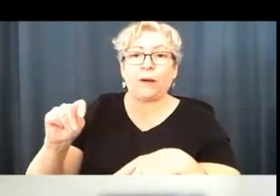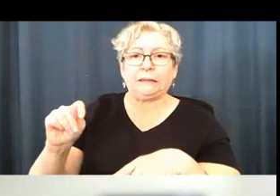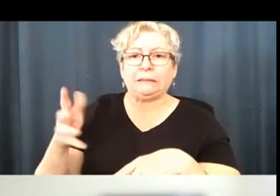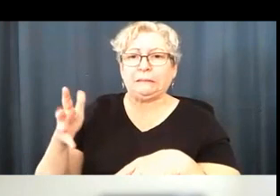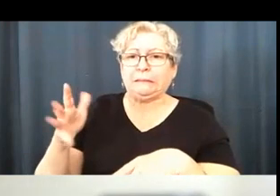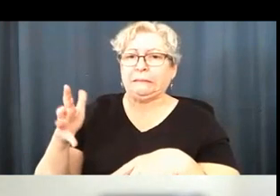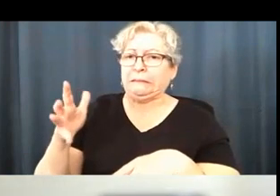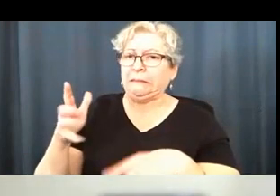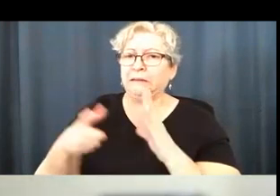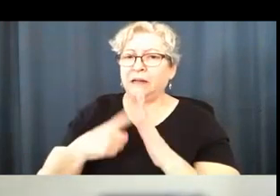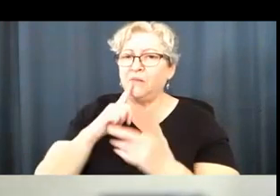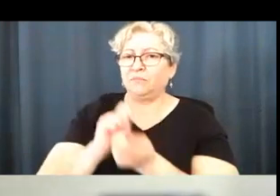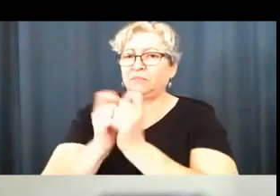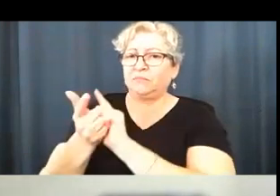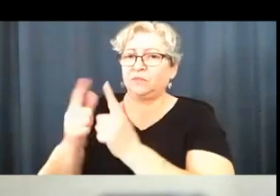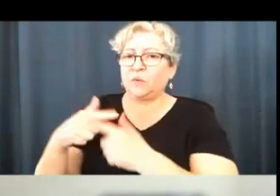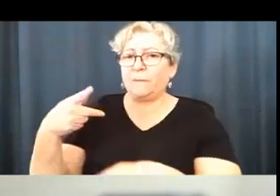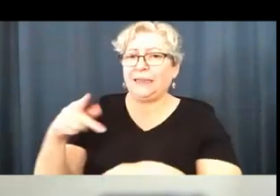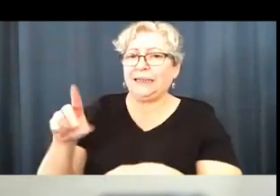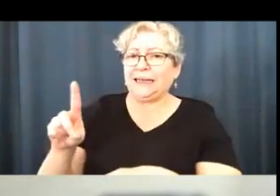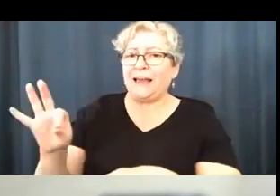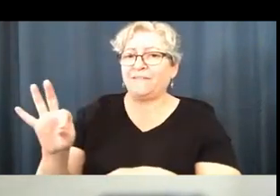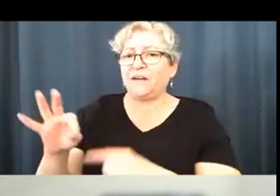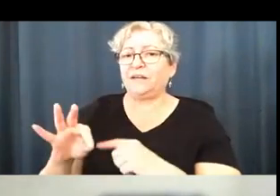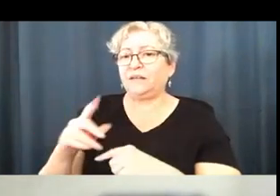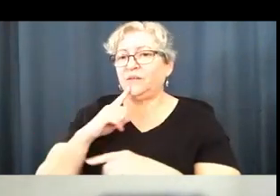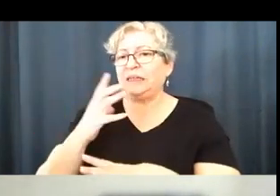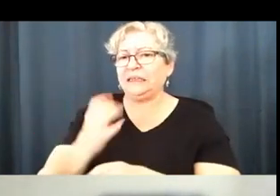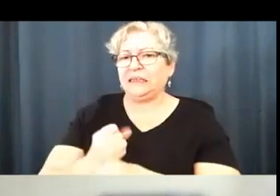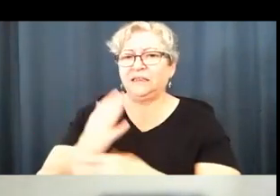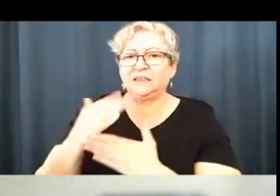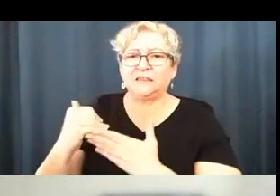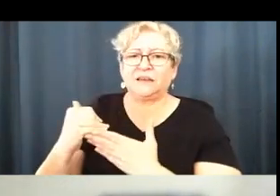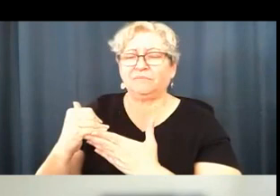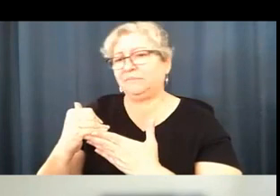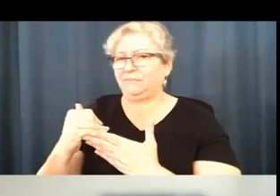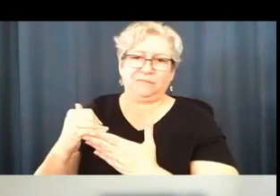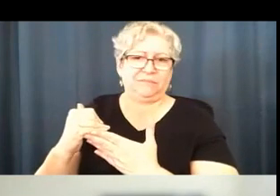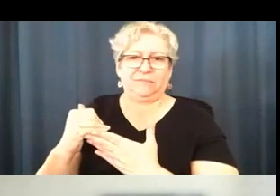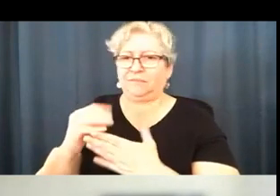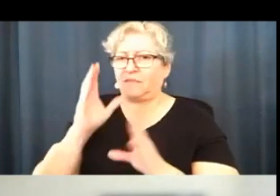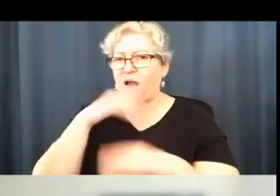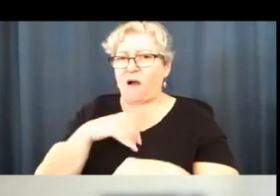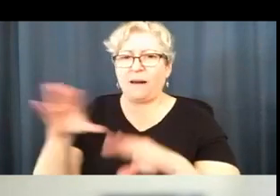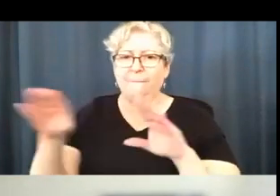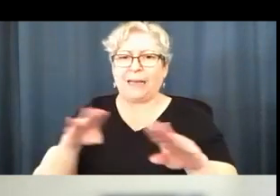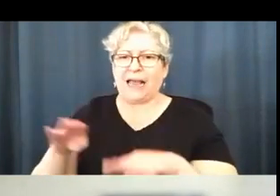and convert that into PDF, you're gonna get some really strange behaviors like you're just describing. Yeah. - Yeah.